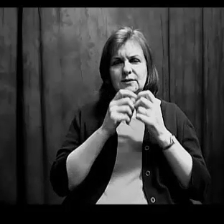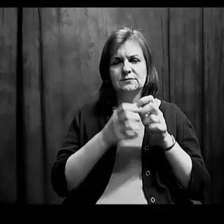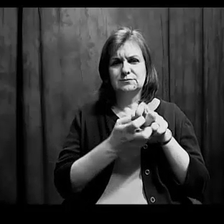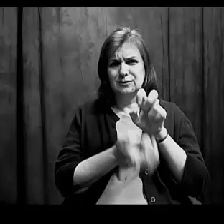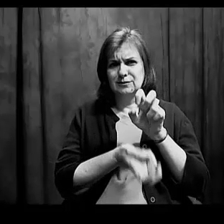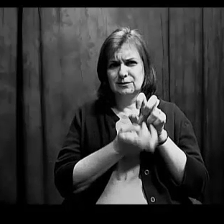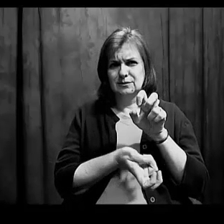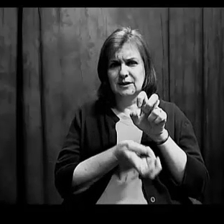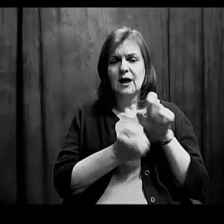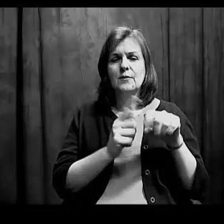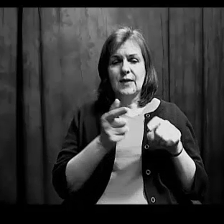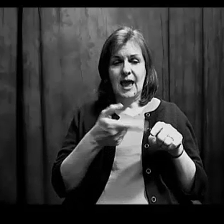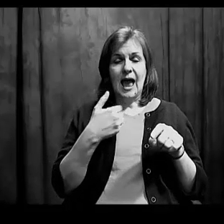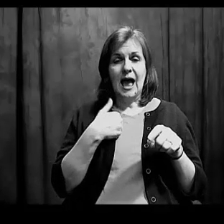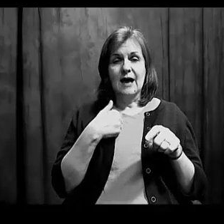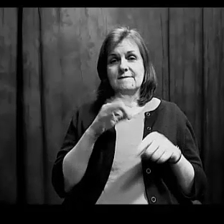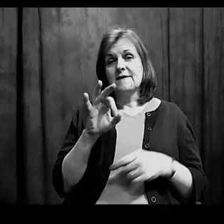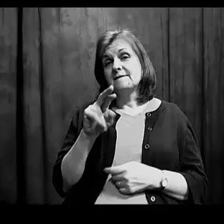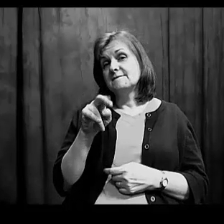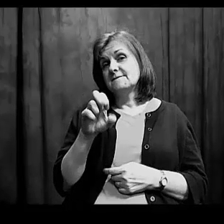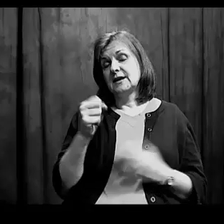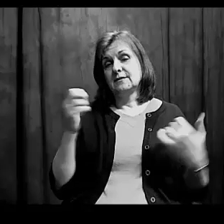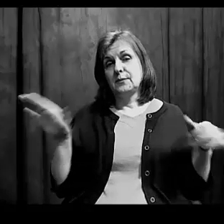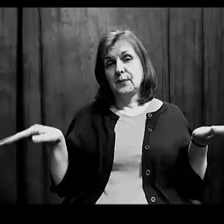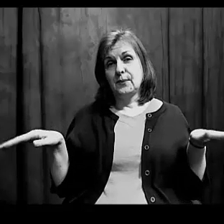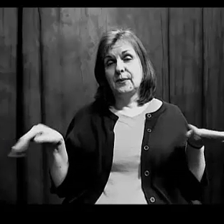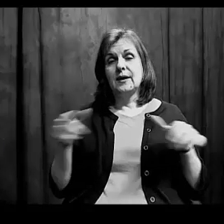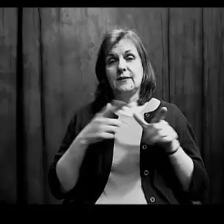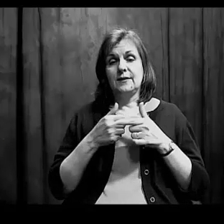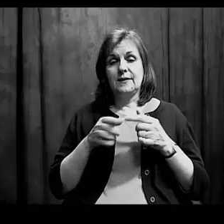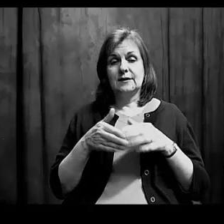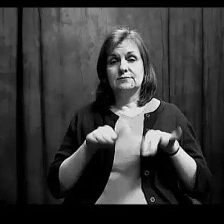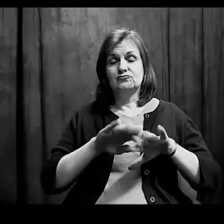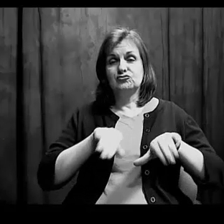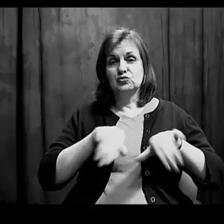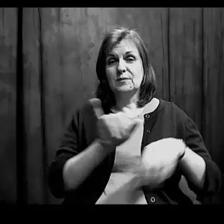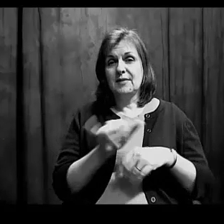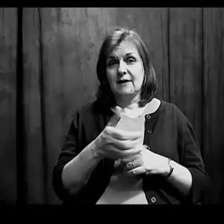like fish and be able to move around pretty well